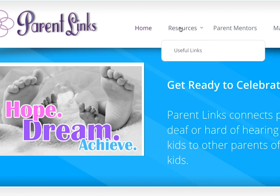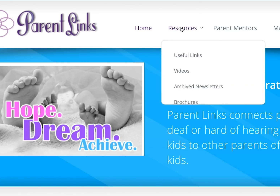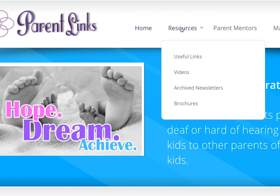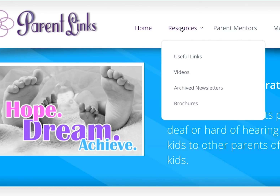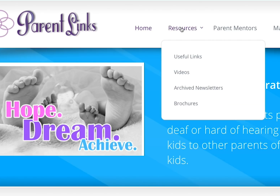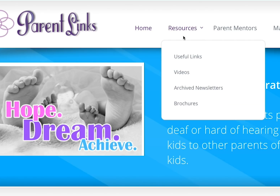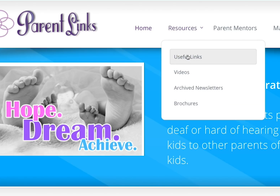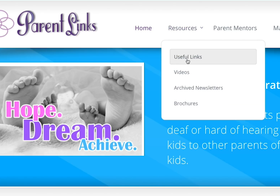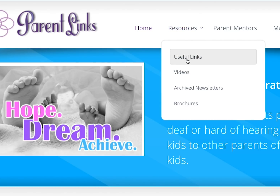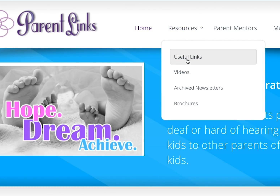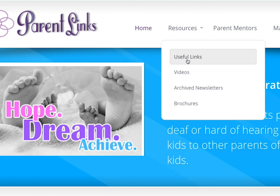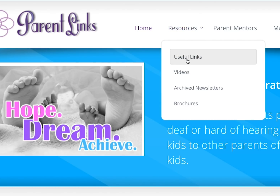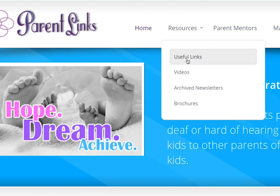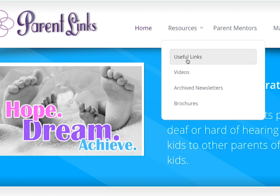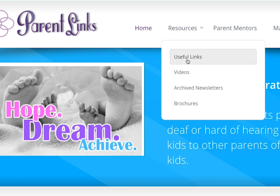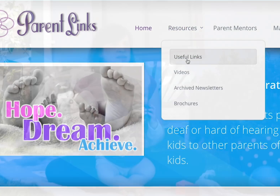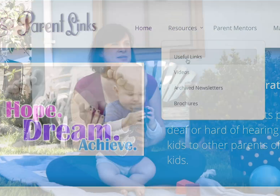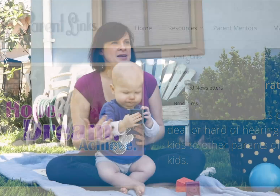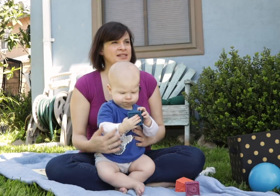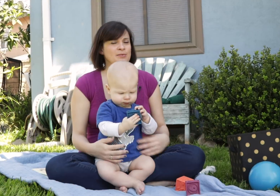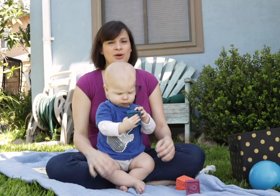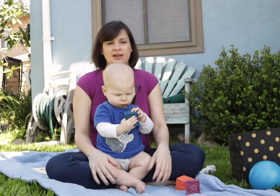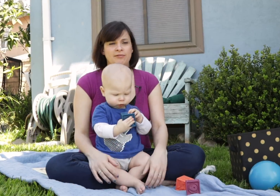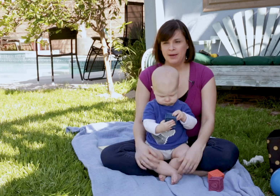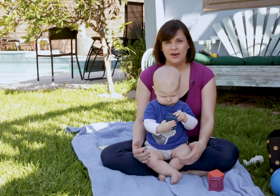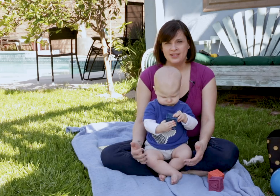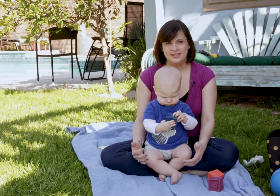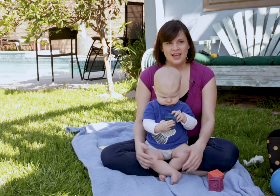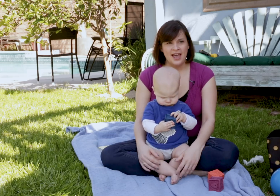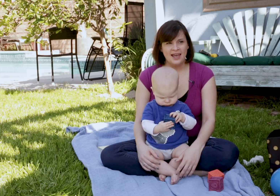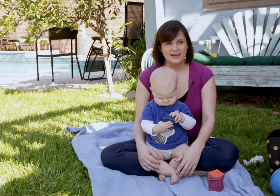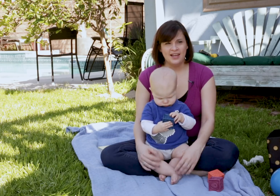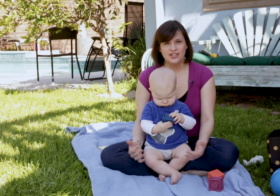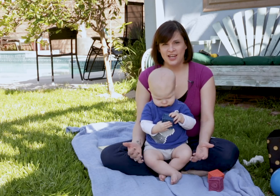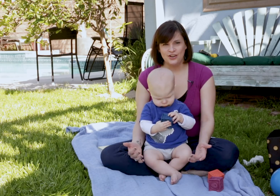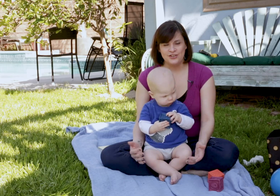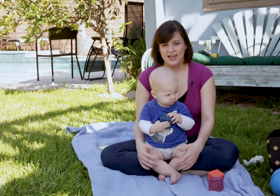It's been incredible to be enveloped by this amazing community of parents and educators